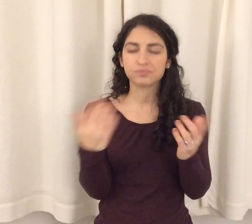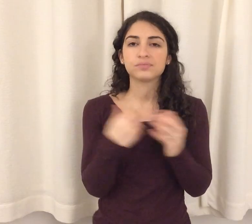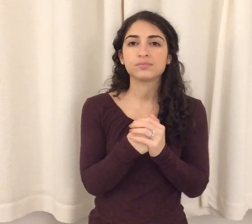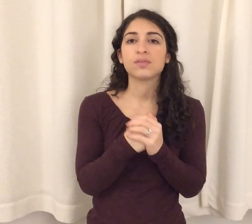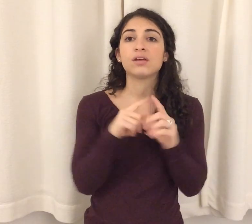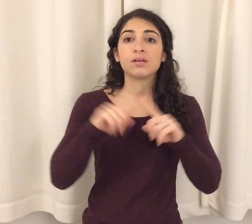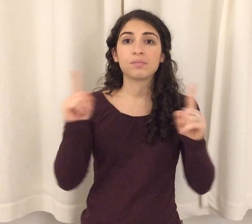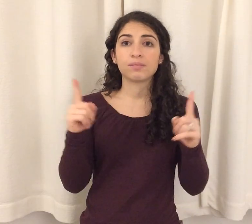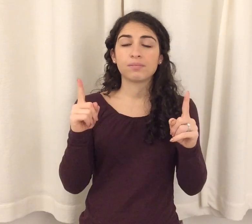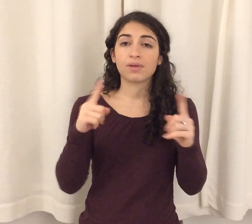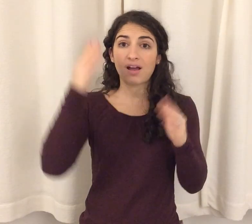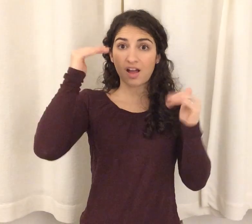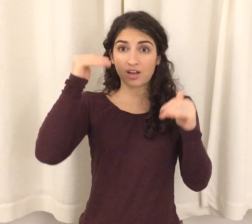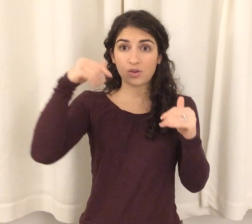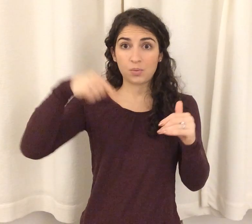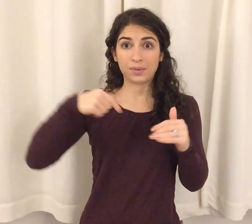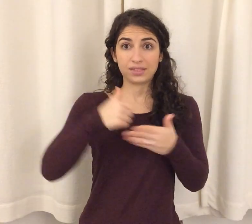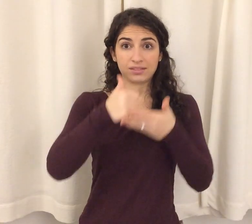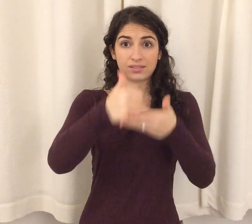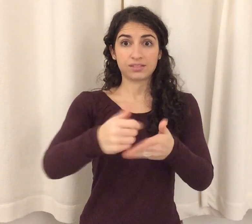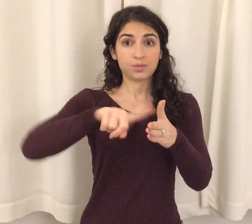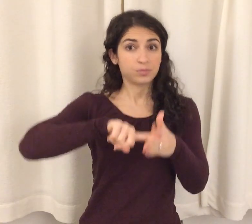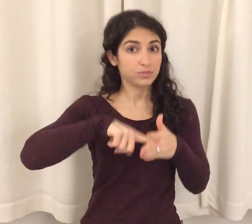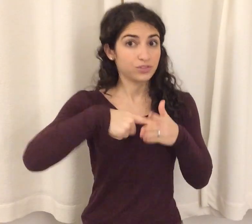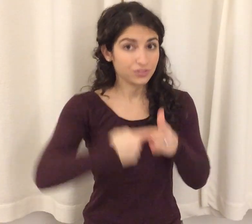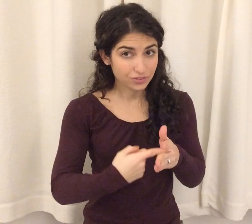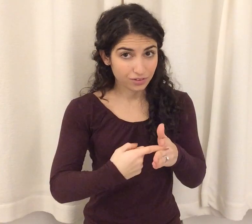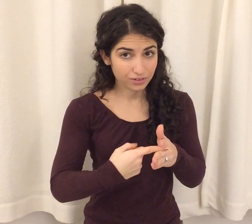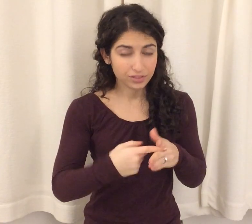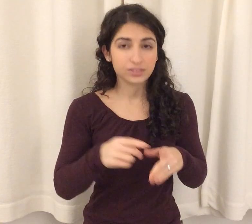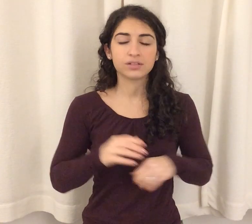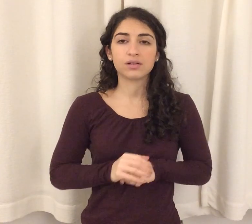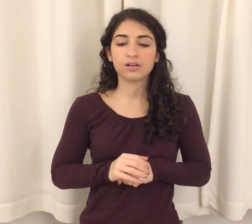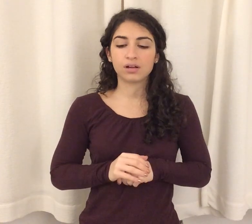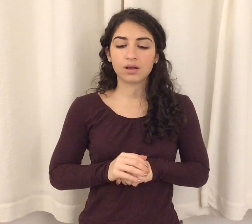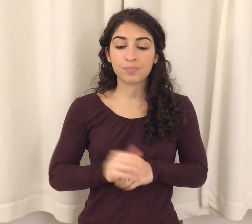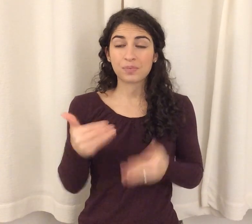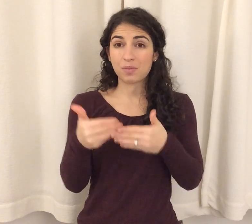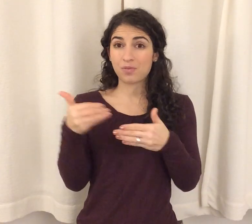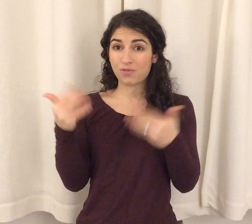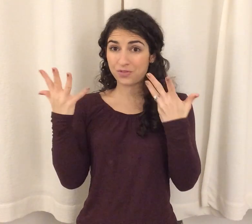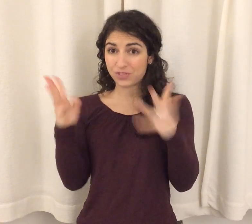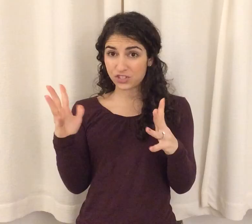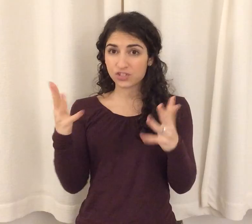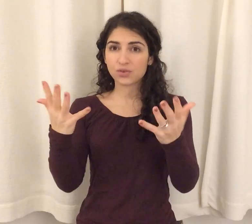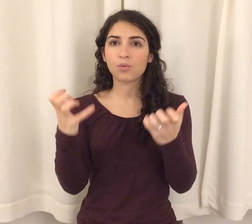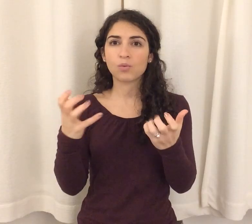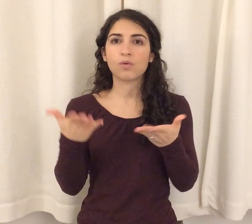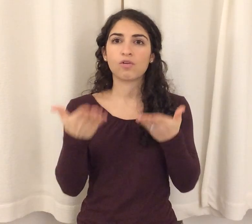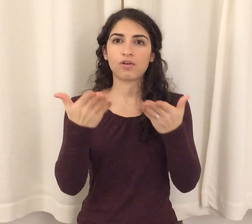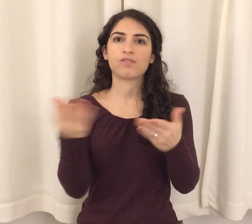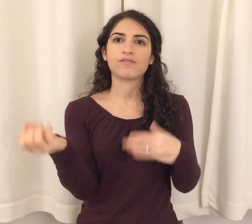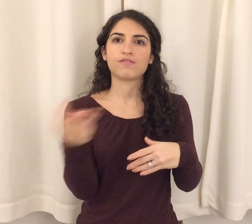different situation... But i hope this has helped start! Before we finish, I just